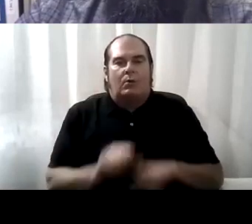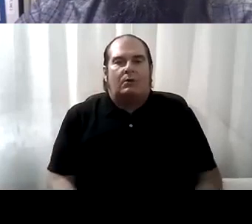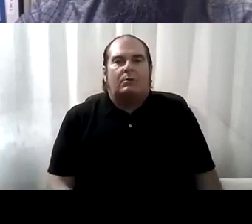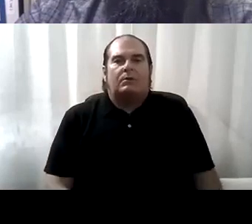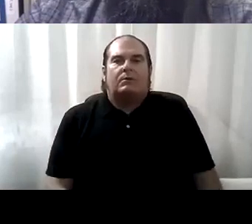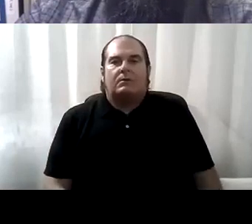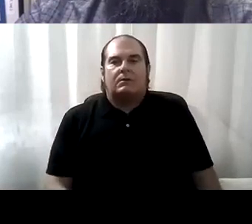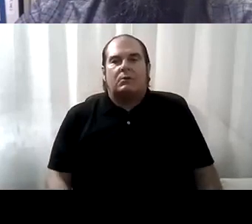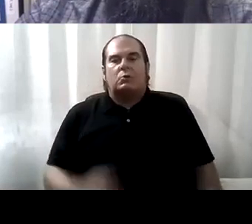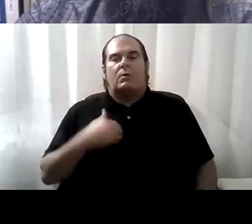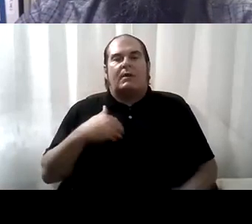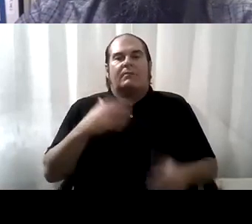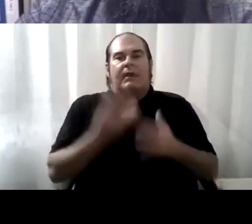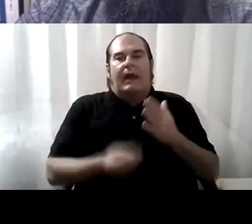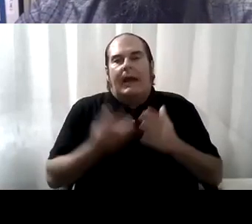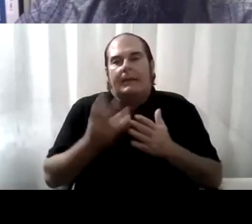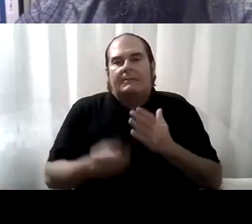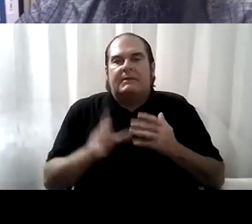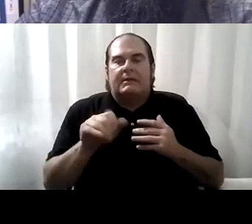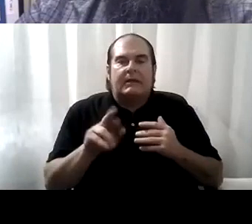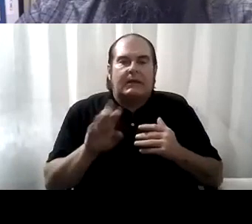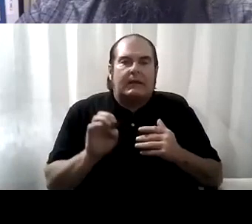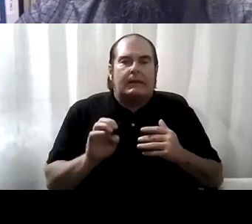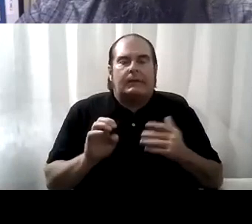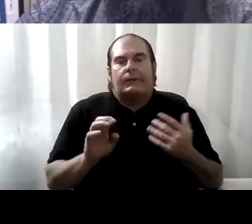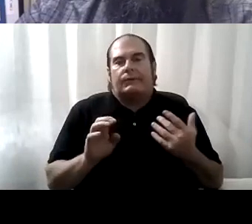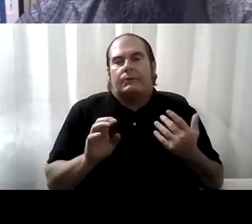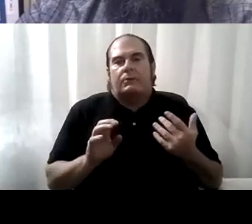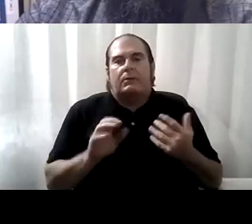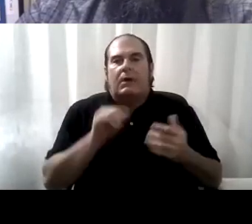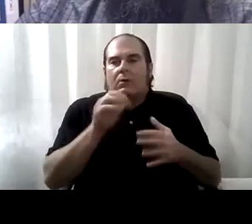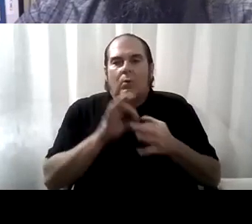There's gaps in care, fragmented care, and uncoordinated care.